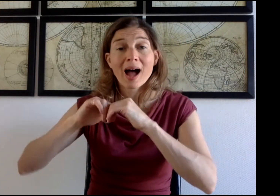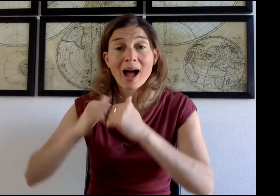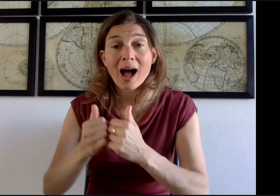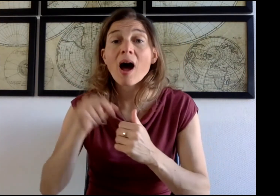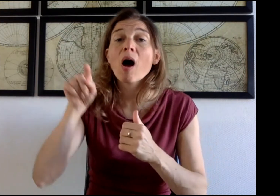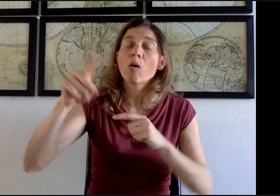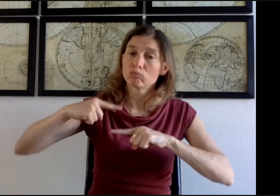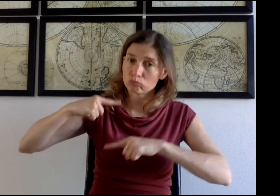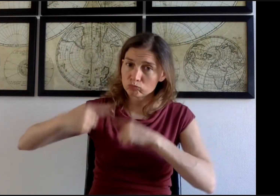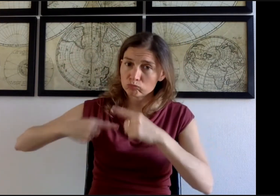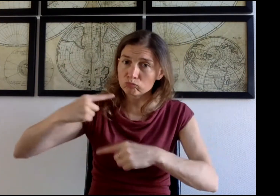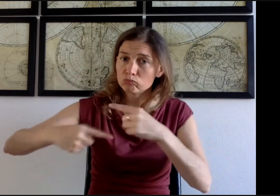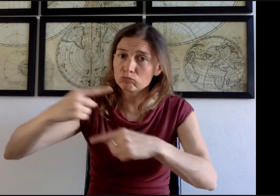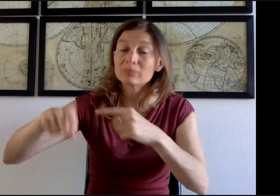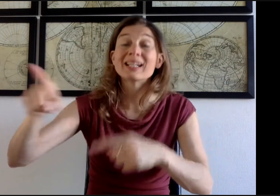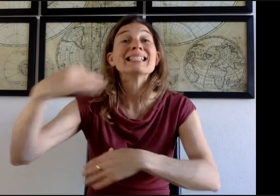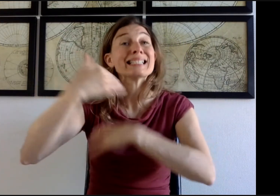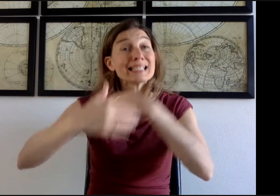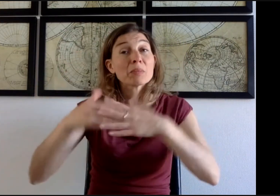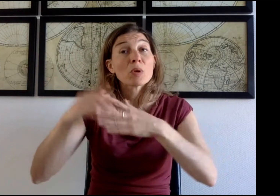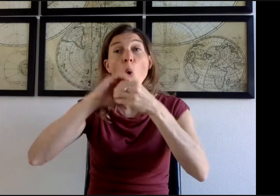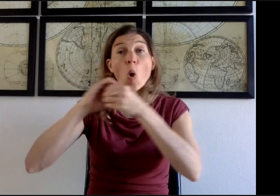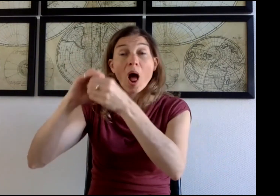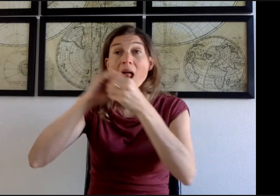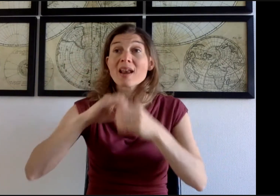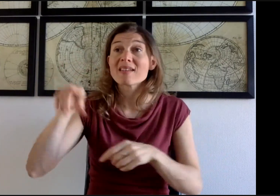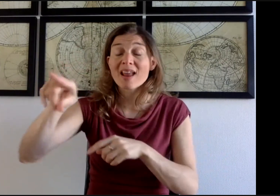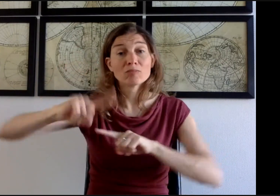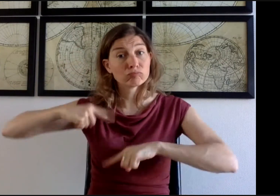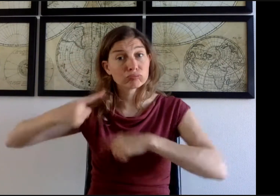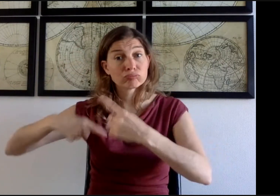The social Disability movement in Spain, in addition to defending